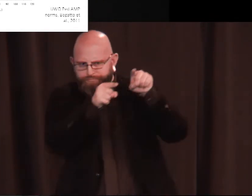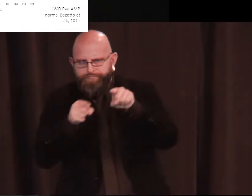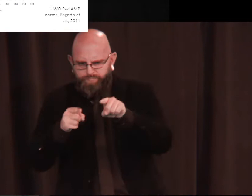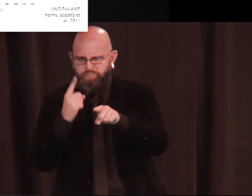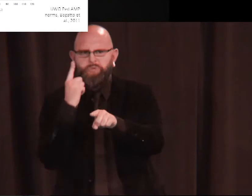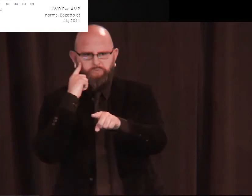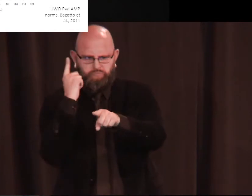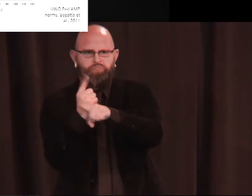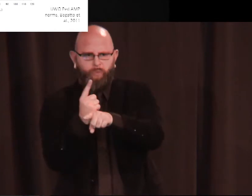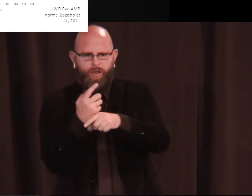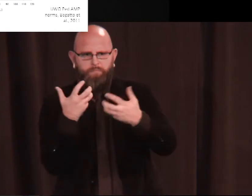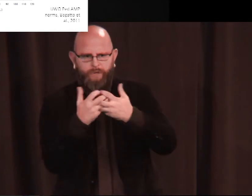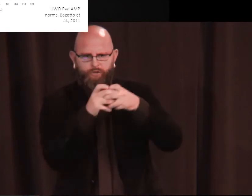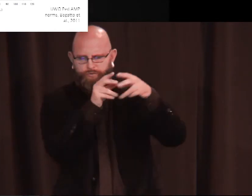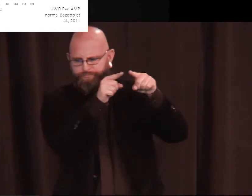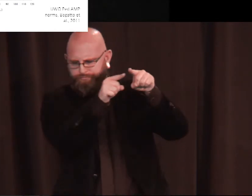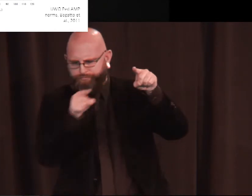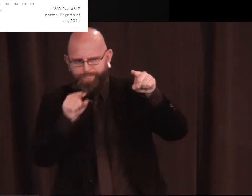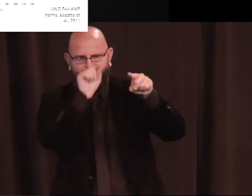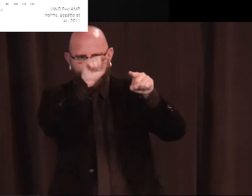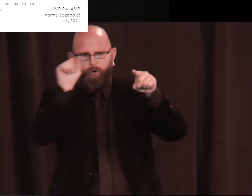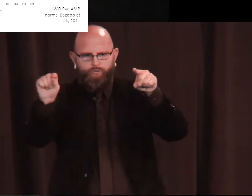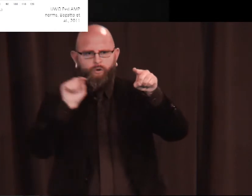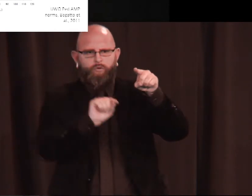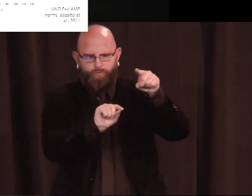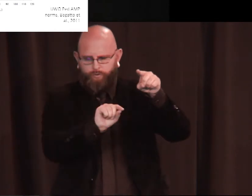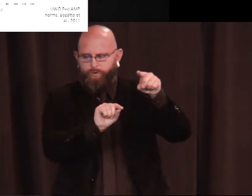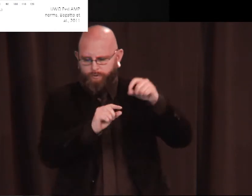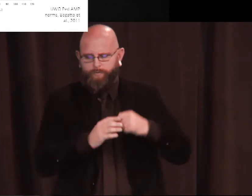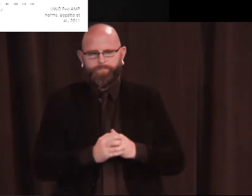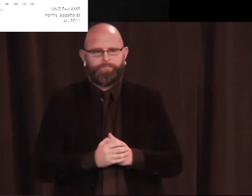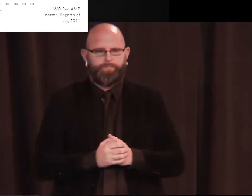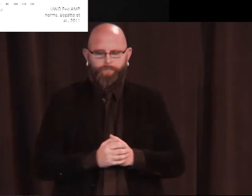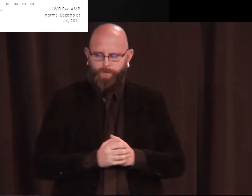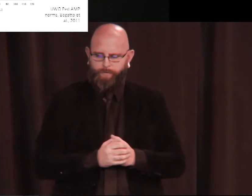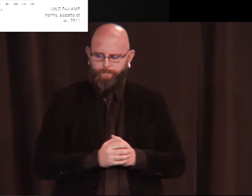these mild or moderate hearing losses. Okay.